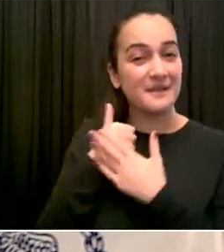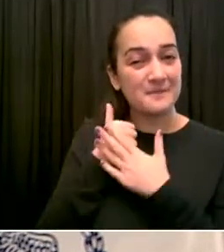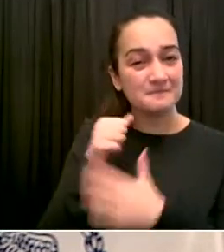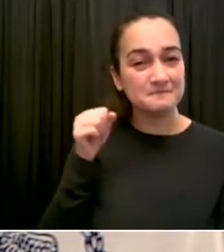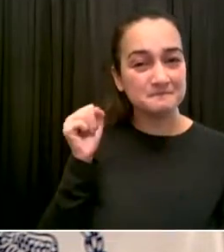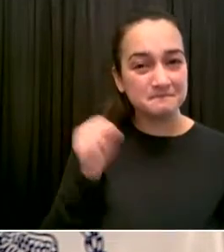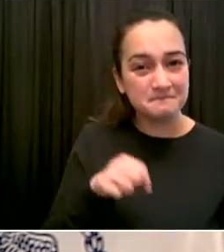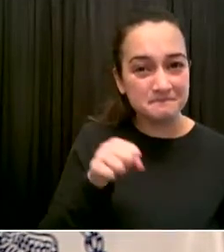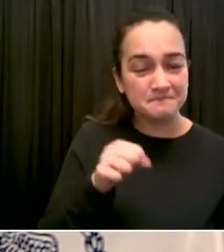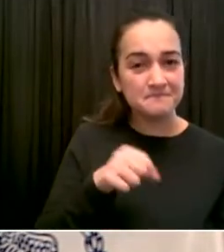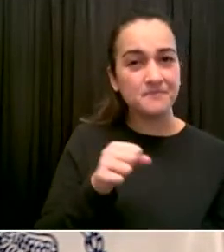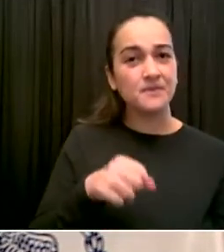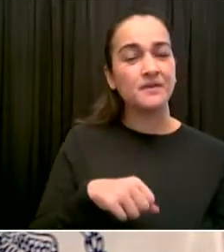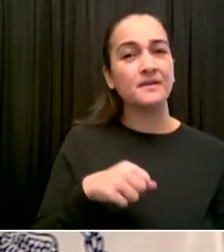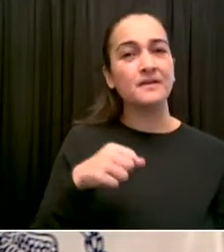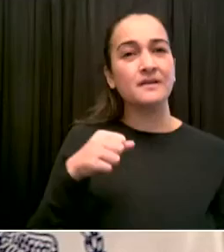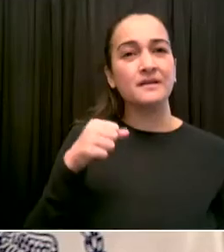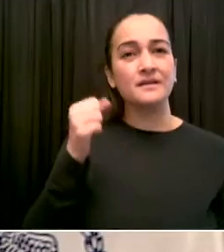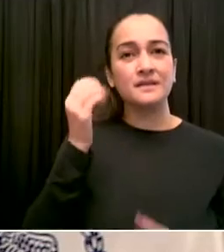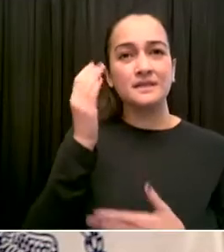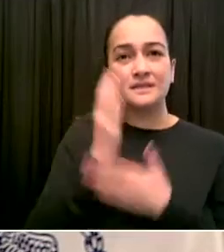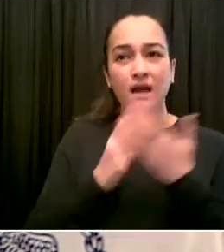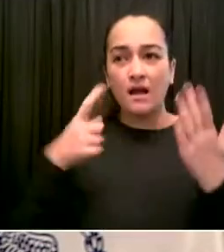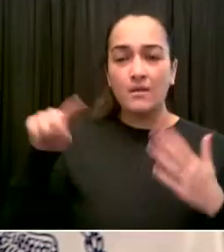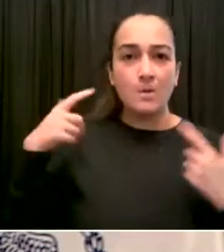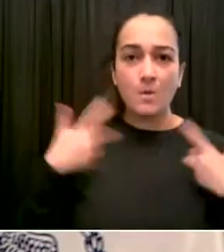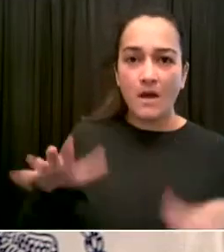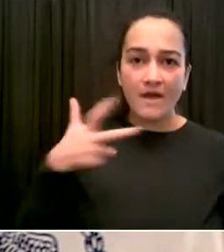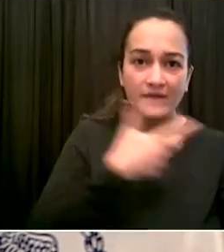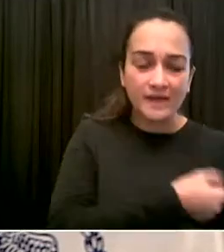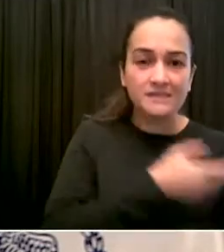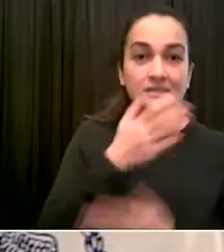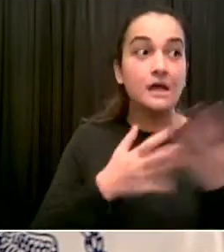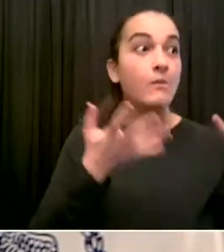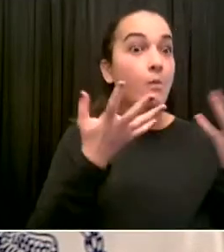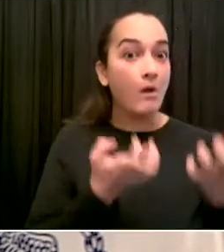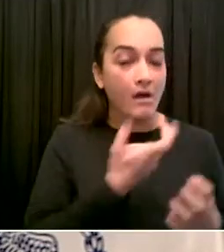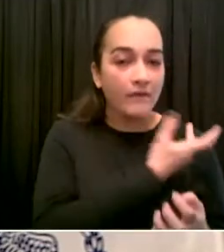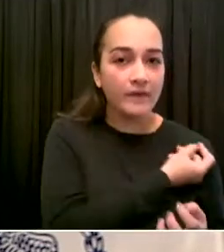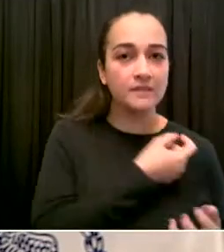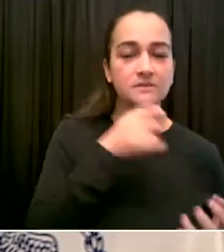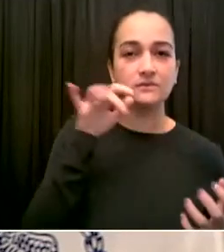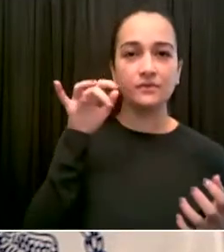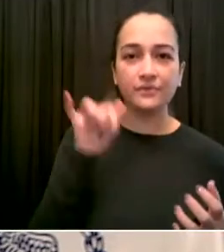MESSAGES TO THE WORKERS, NOT FROM THE CITY, FROM OTHER